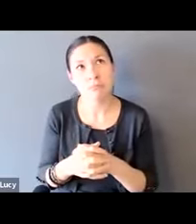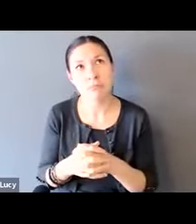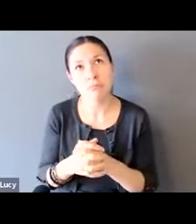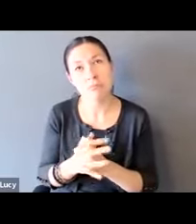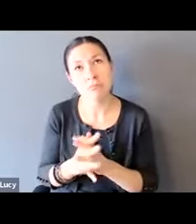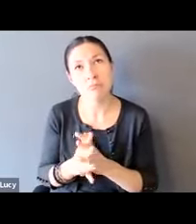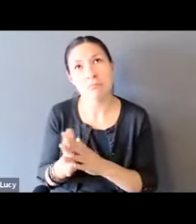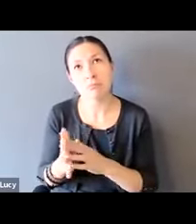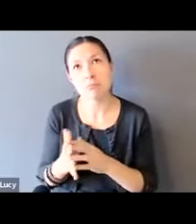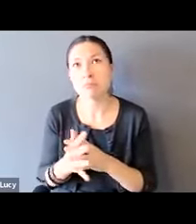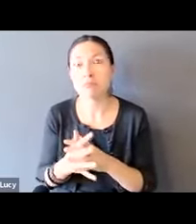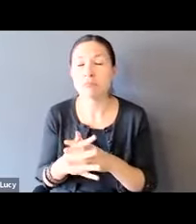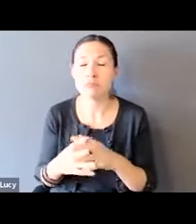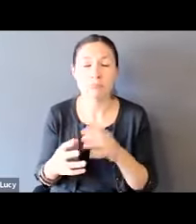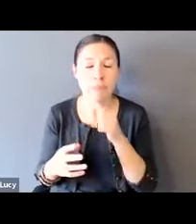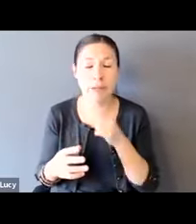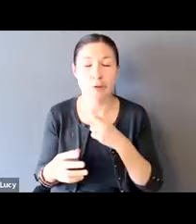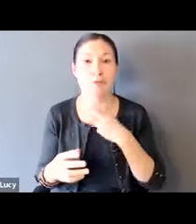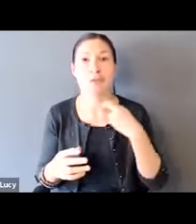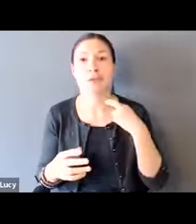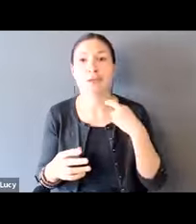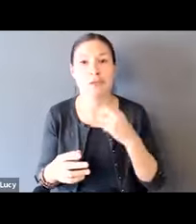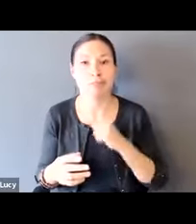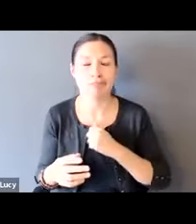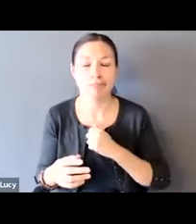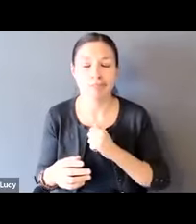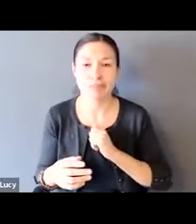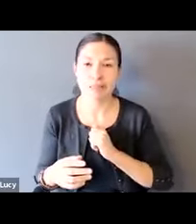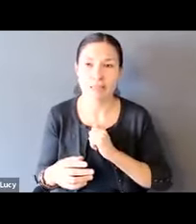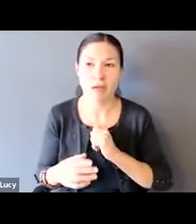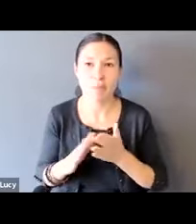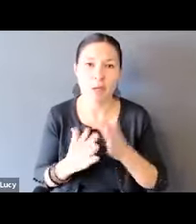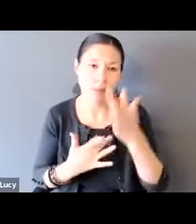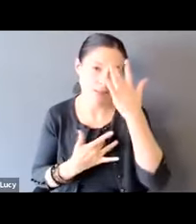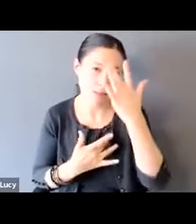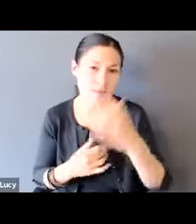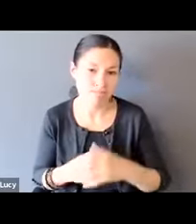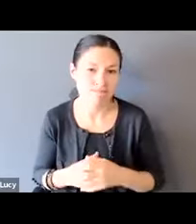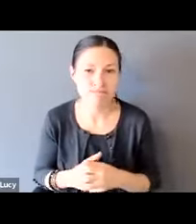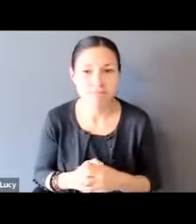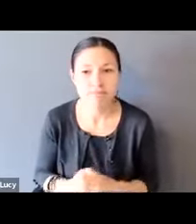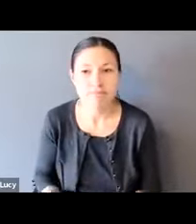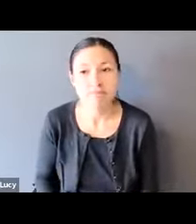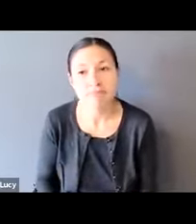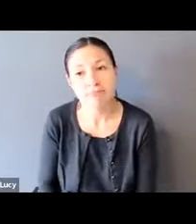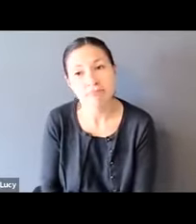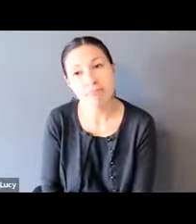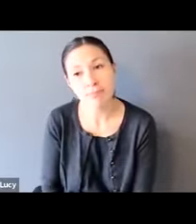yourself and others at risk of contracting COVID.